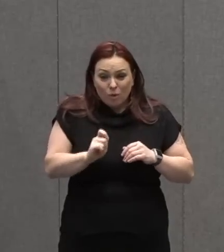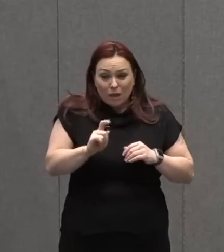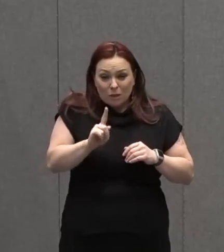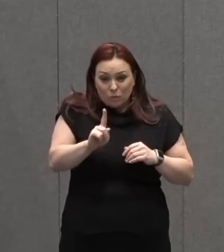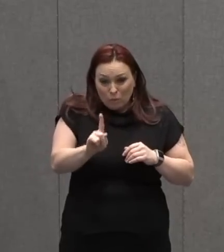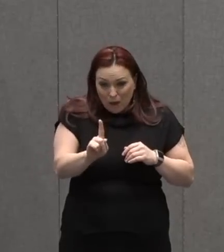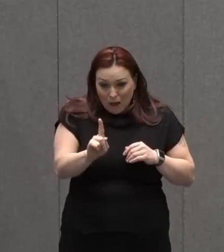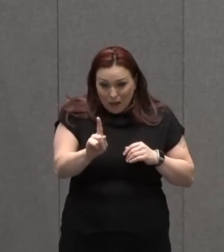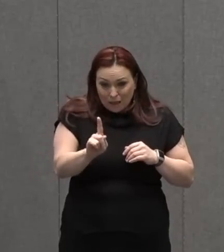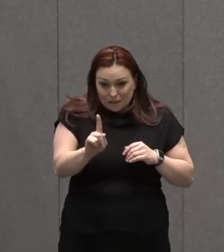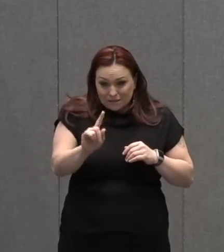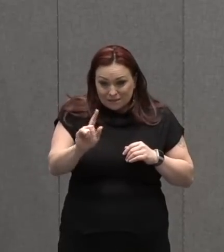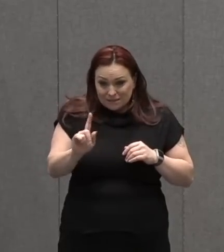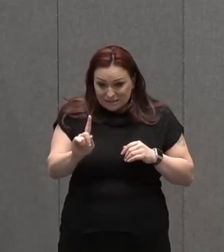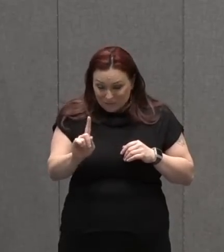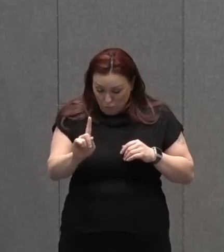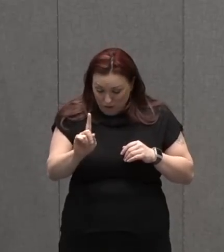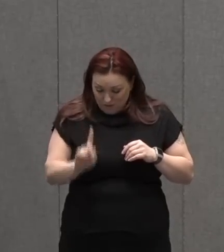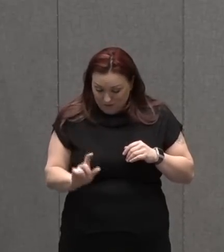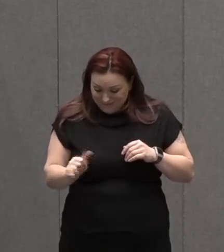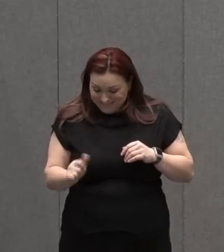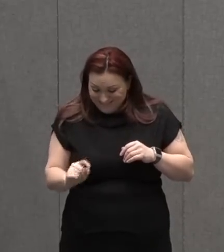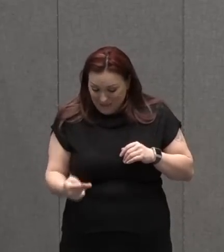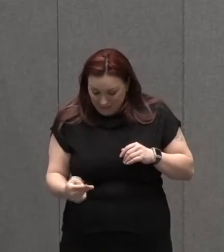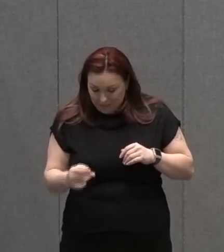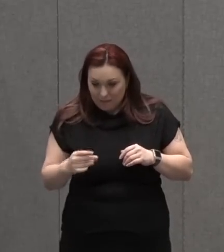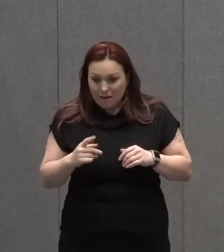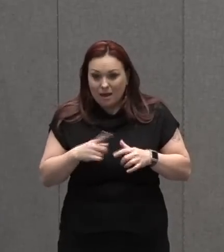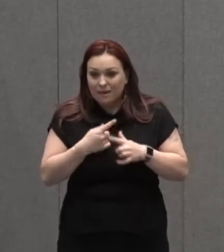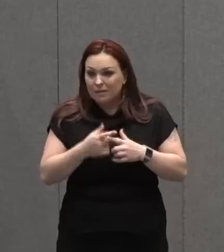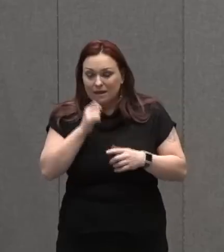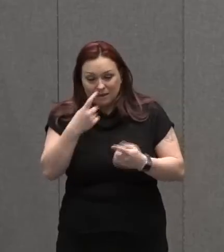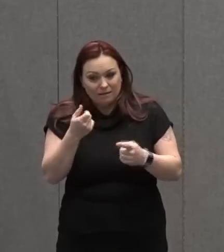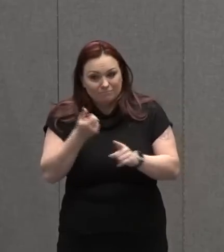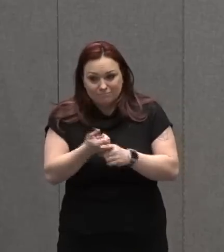and then we didn't get any rain until again on May 20th,